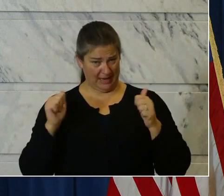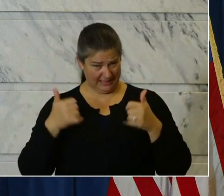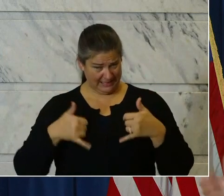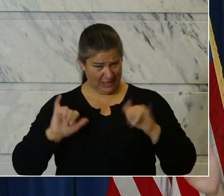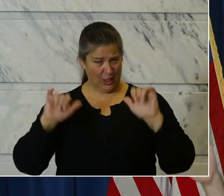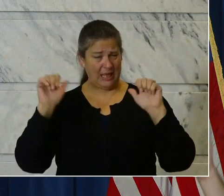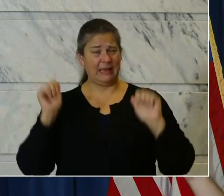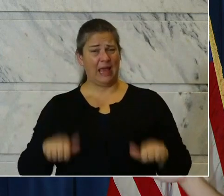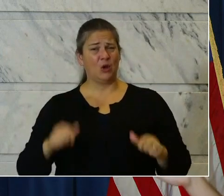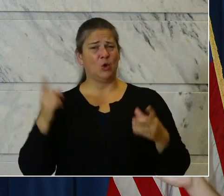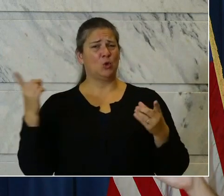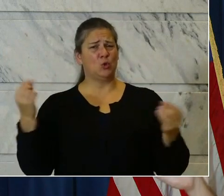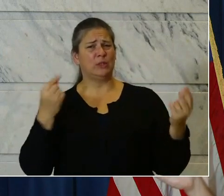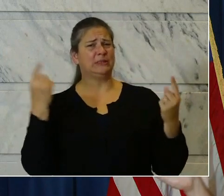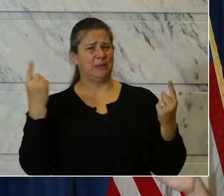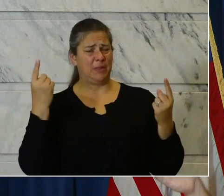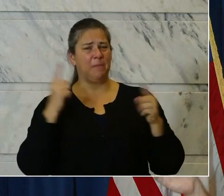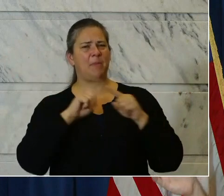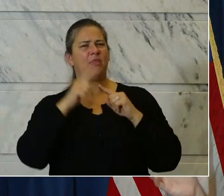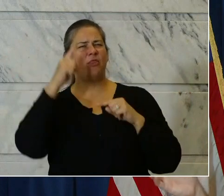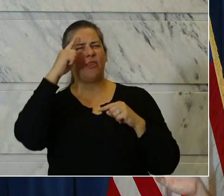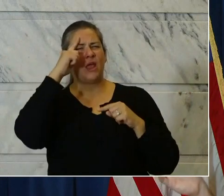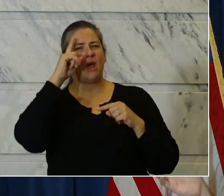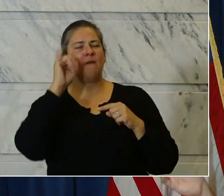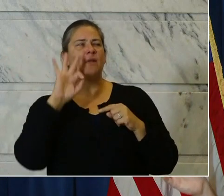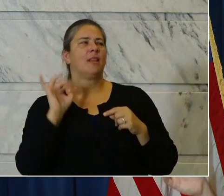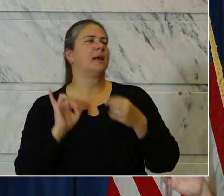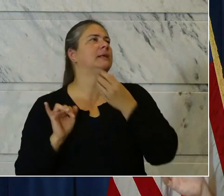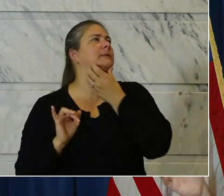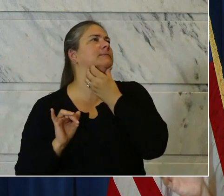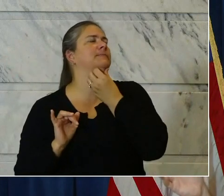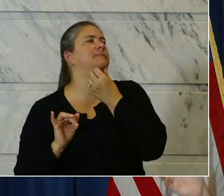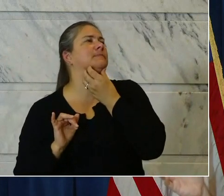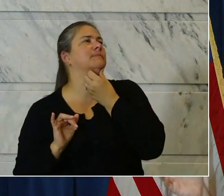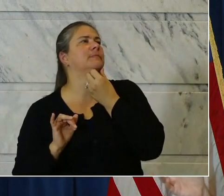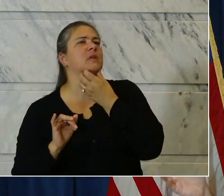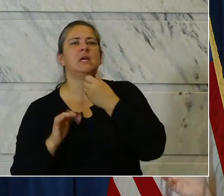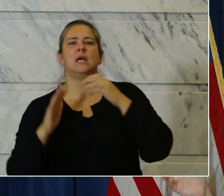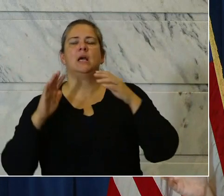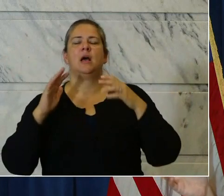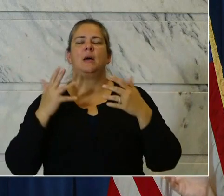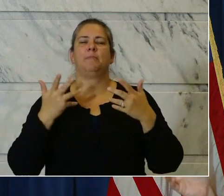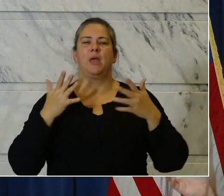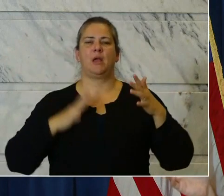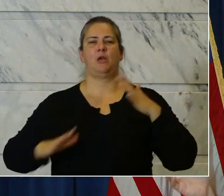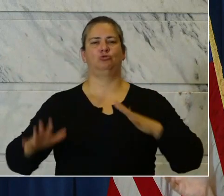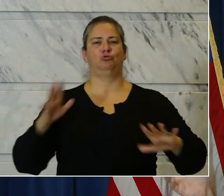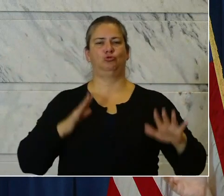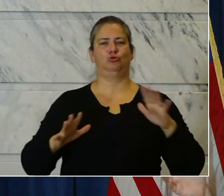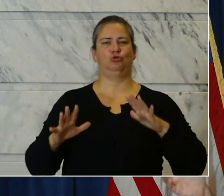TO DO IF SO THE GROUPS STILL DO THINGS THAT BRING KIDS TOGETHER